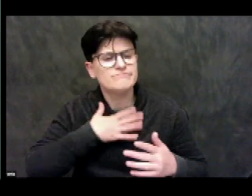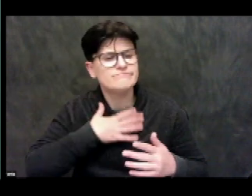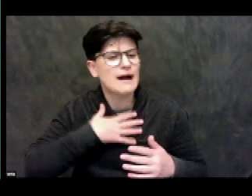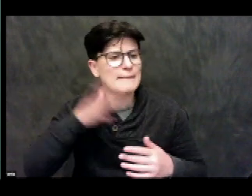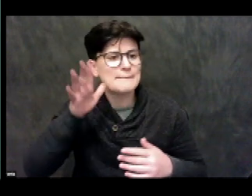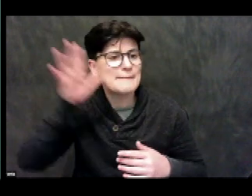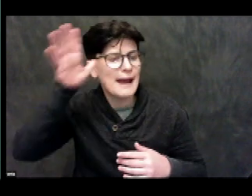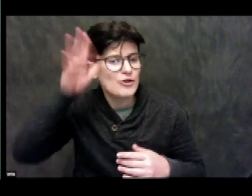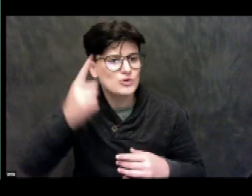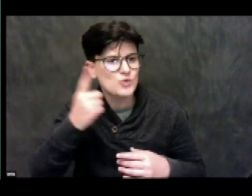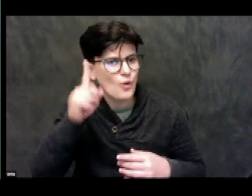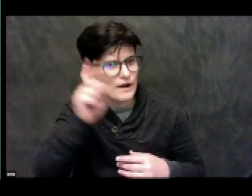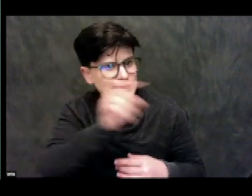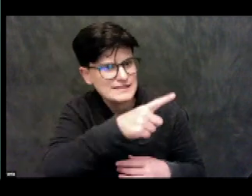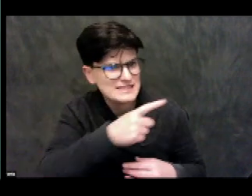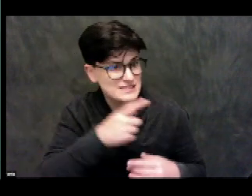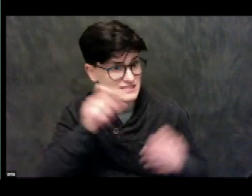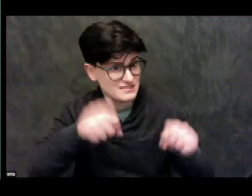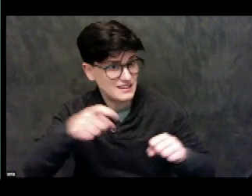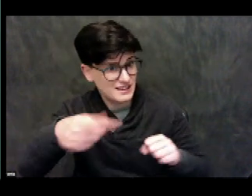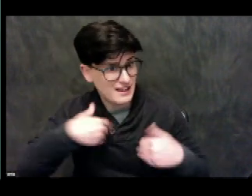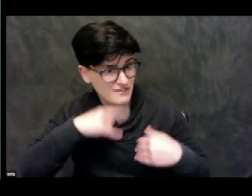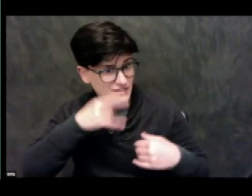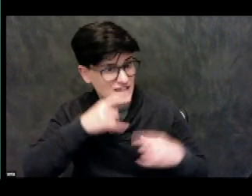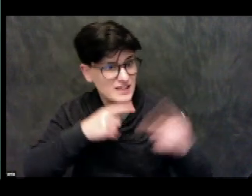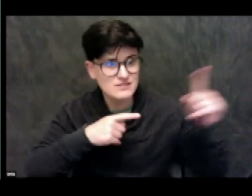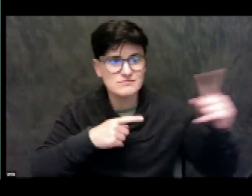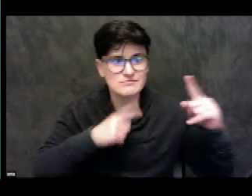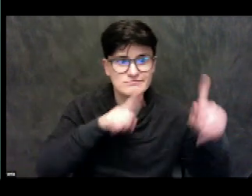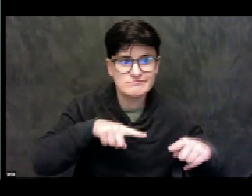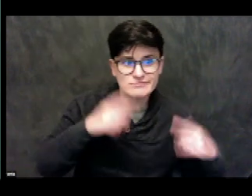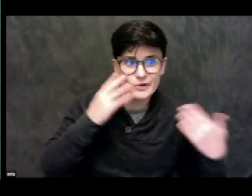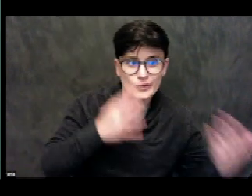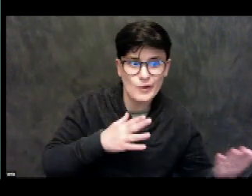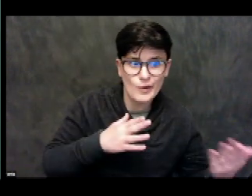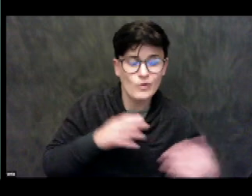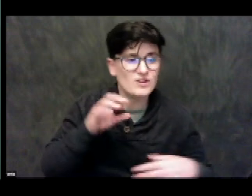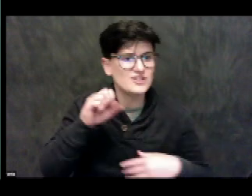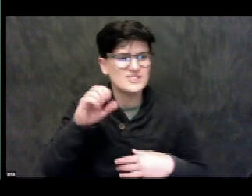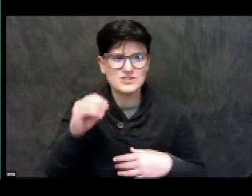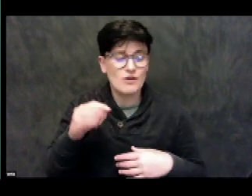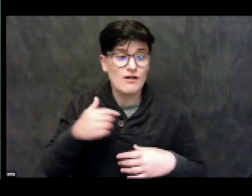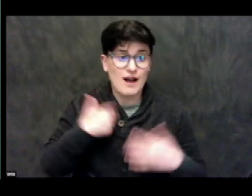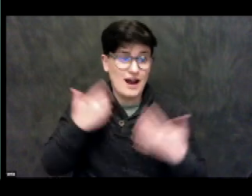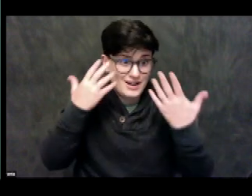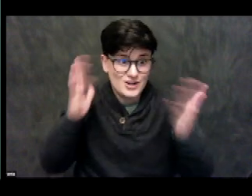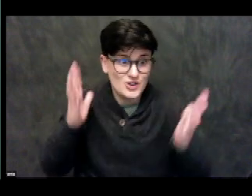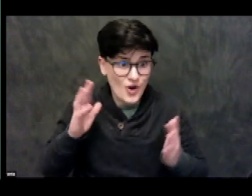I never really knew if I could even have kids until I actually did.